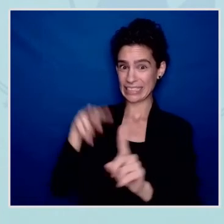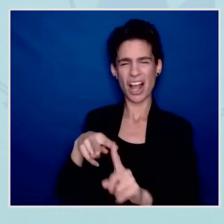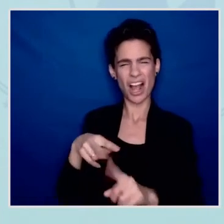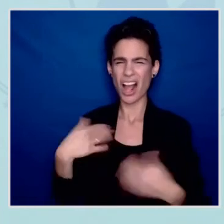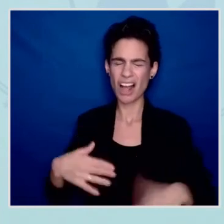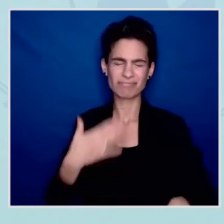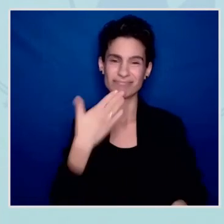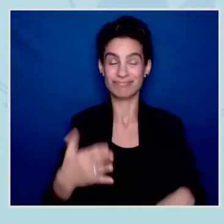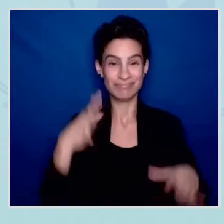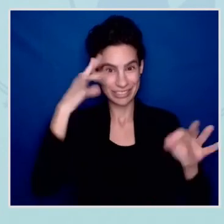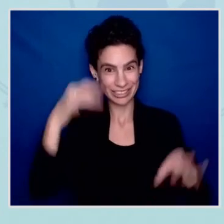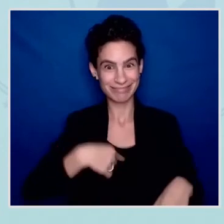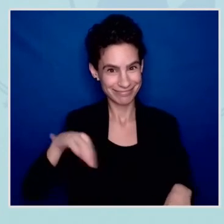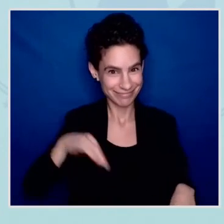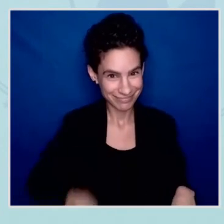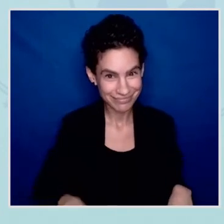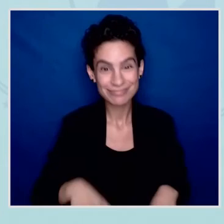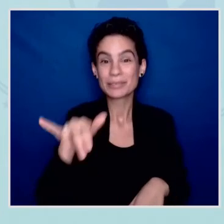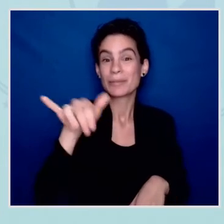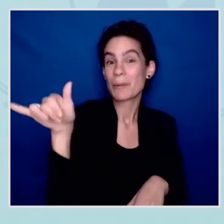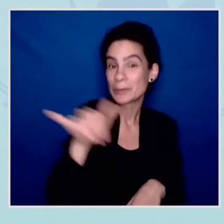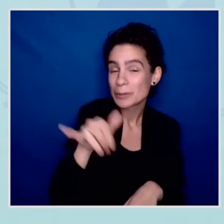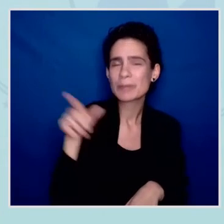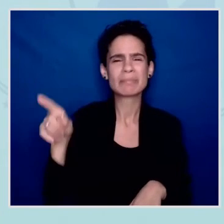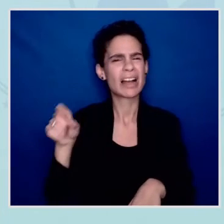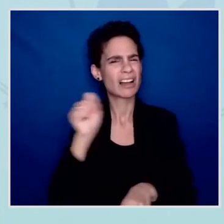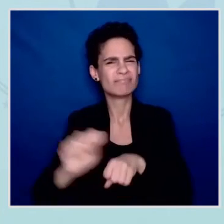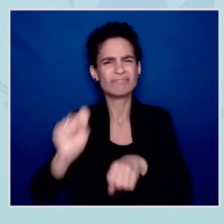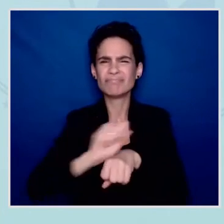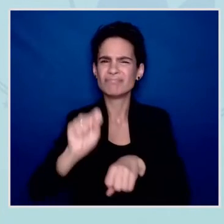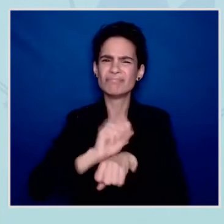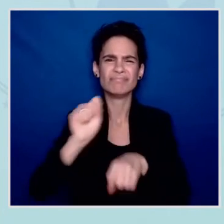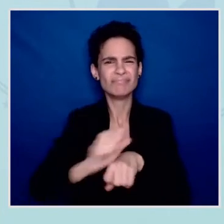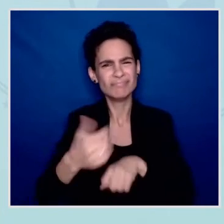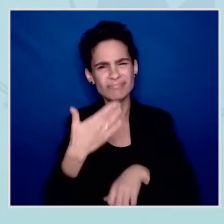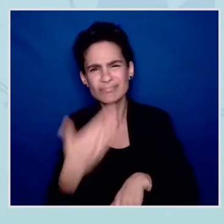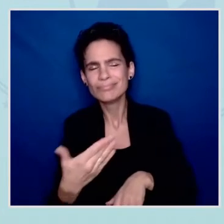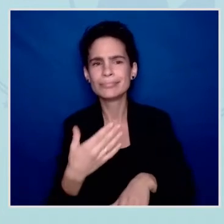IT WAS THE BEST DECISION I EVER MADE AND I'M NOT SURE HOW HE